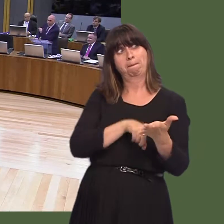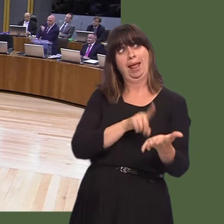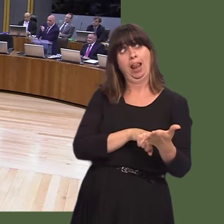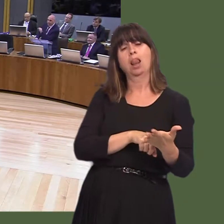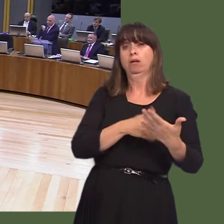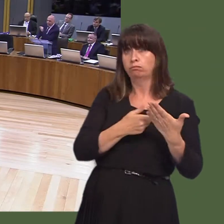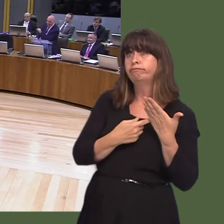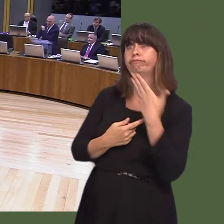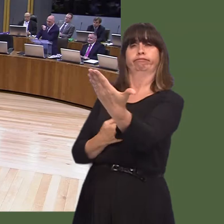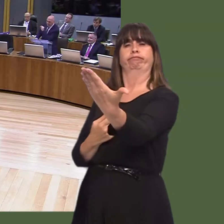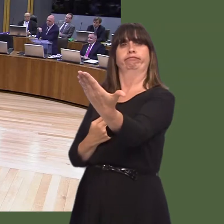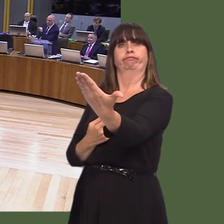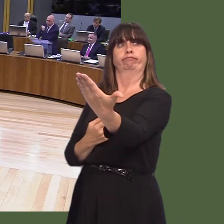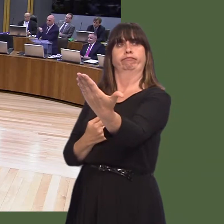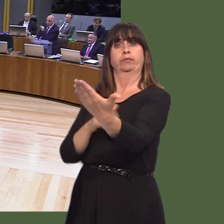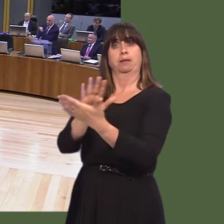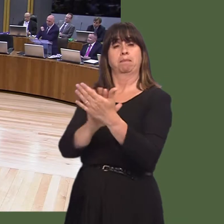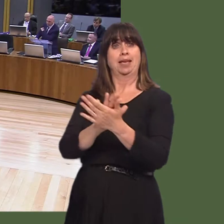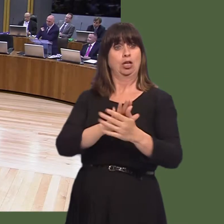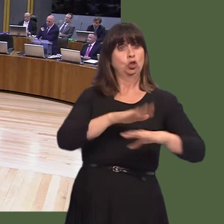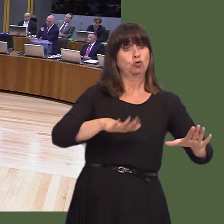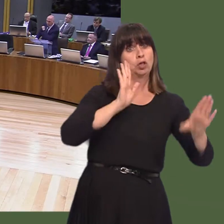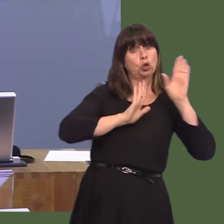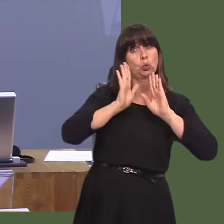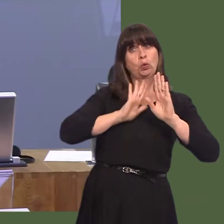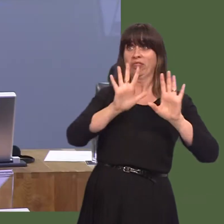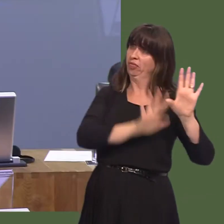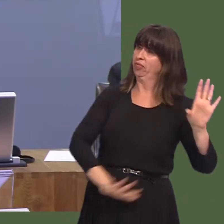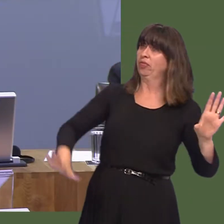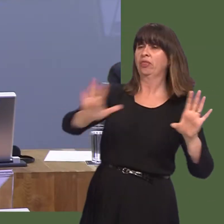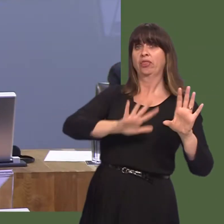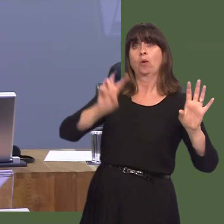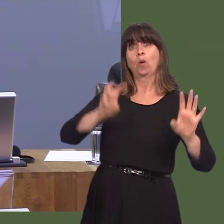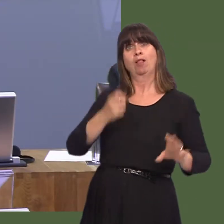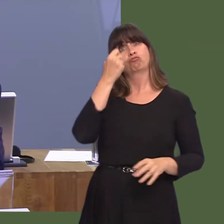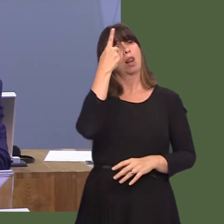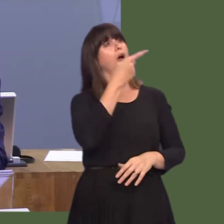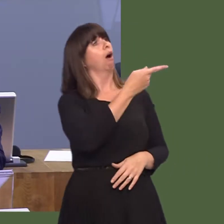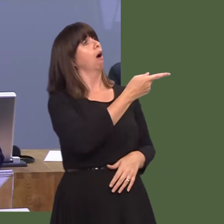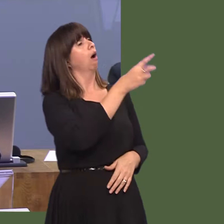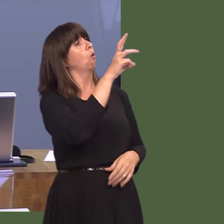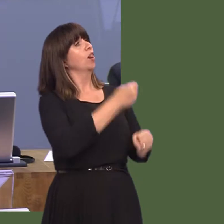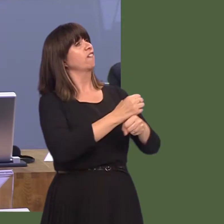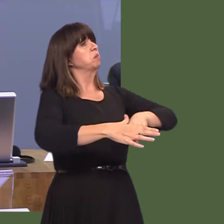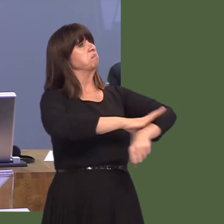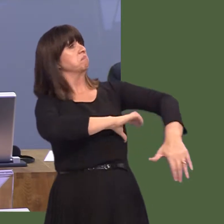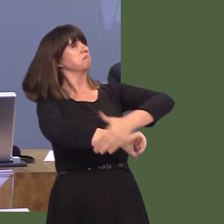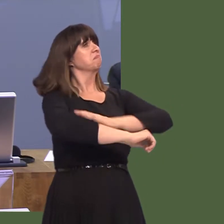actually send a clear message to children and young people across Wales that the Welsh Government will do all that it can to support them?